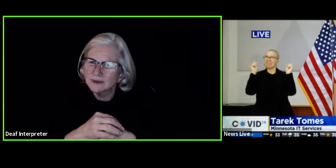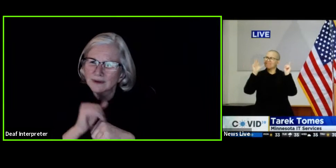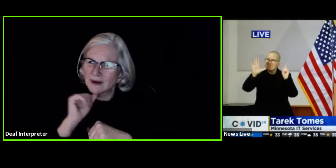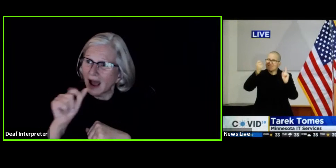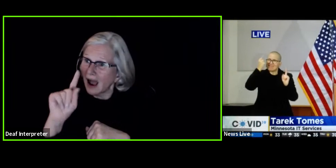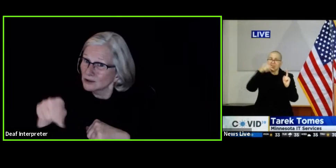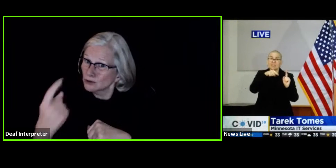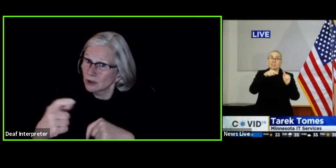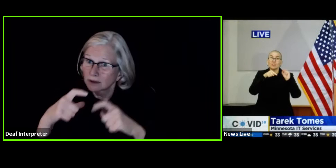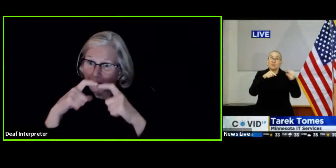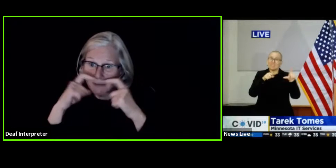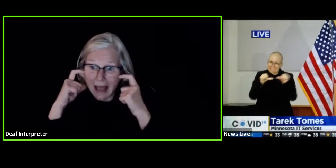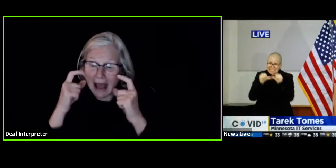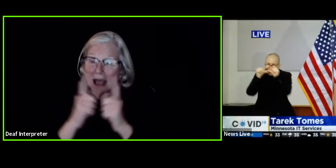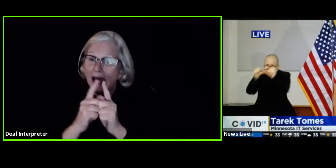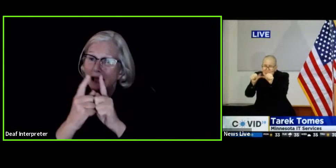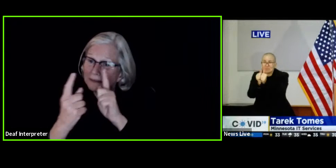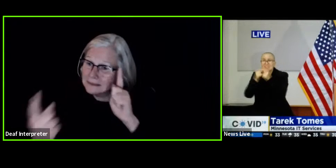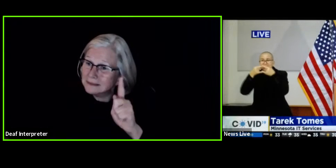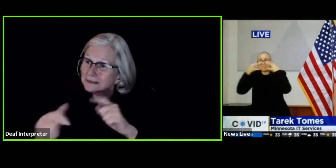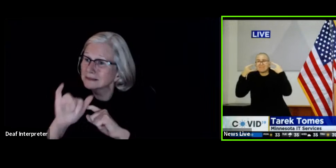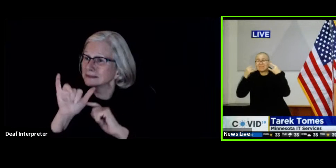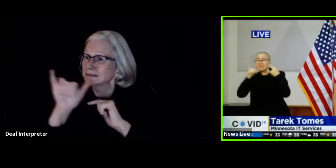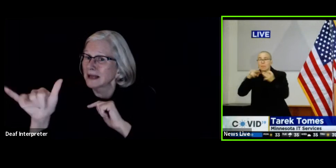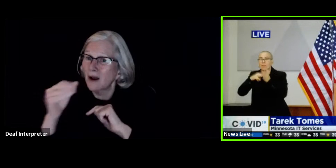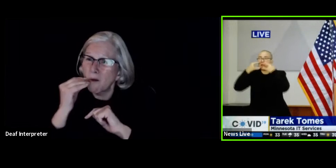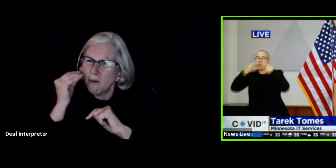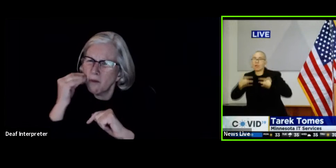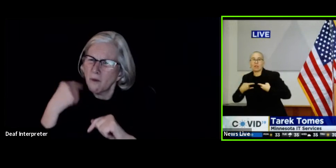I THINK WE STILL HAVE A LONG WAYS TO GO AND EVERY TOOL